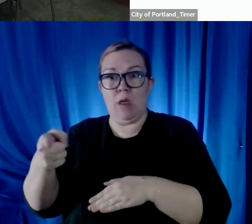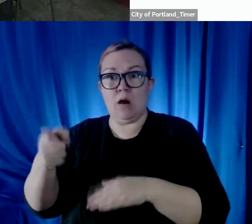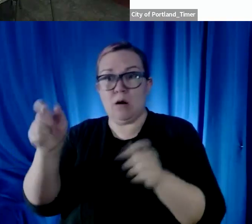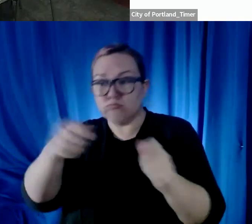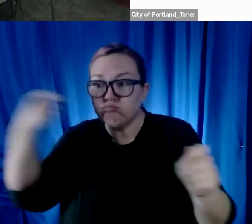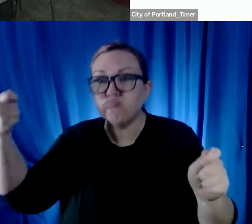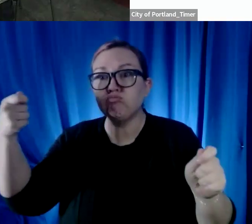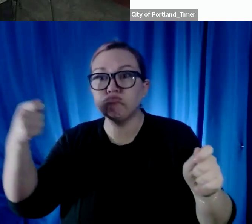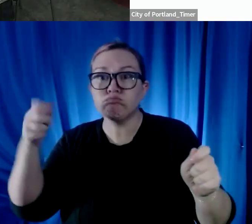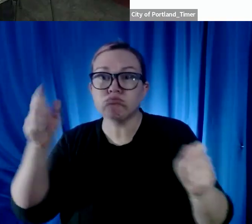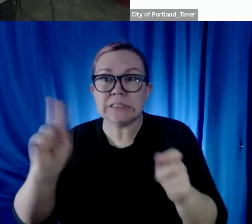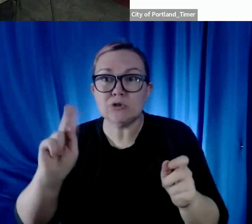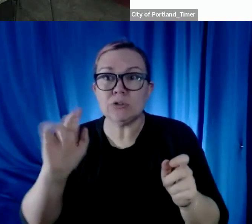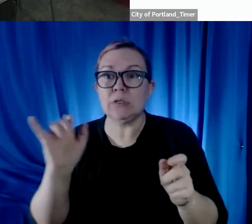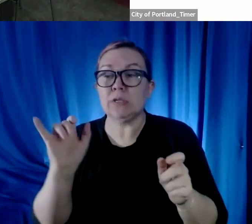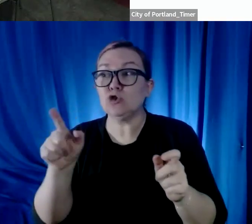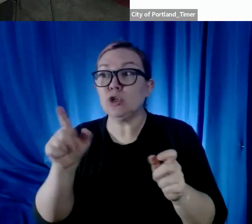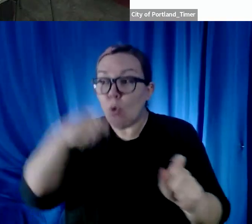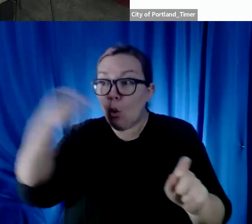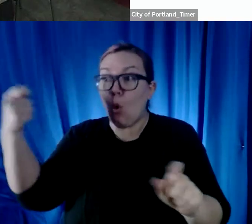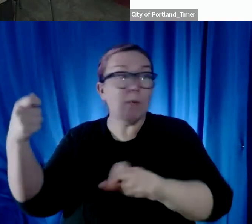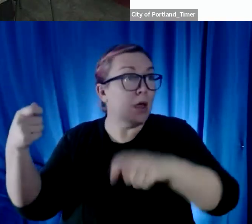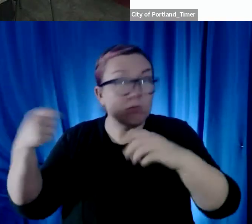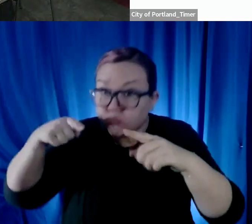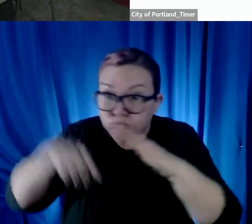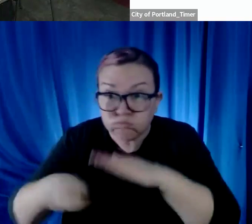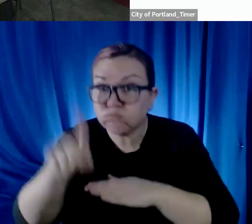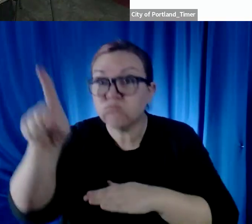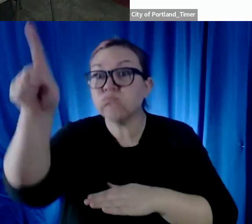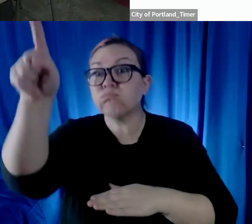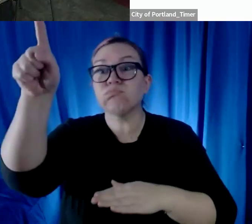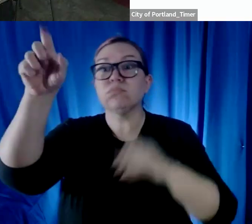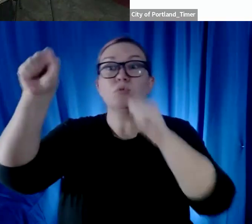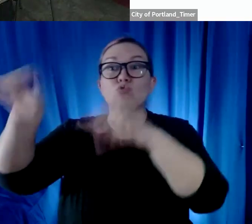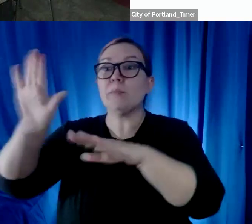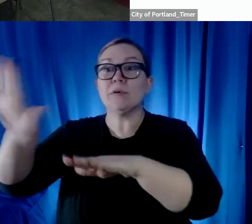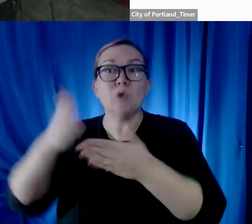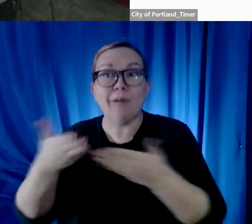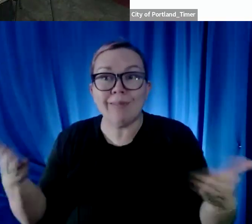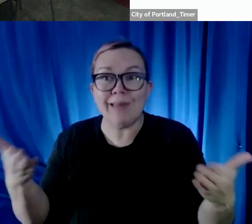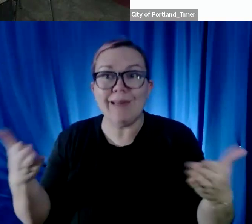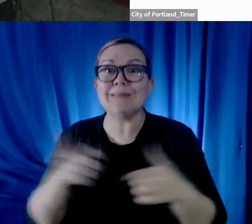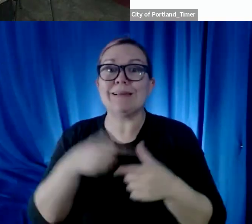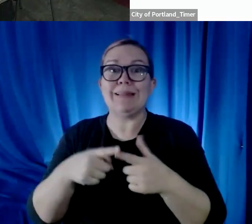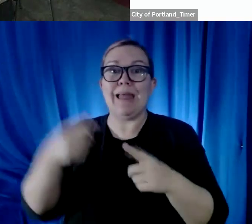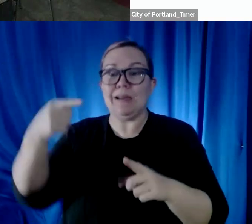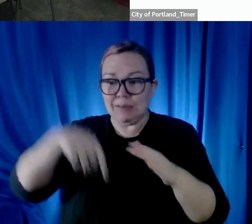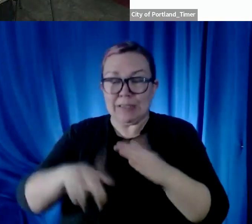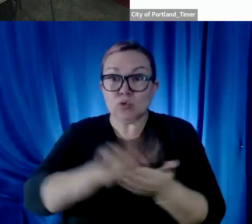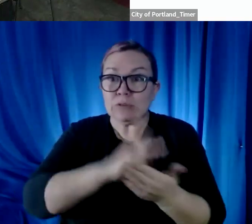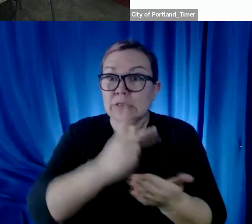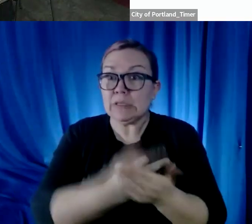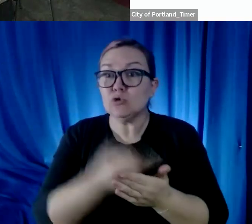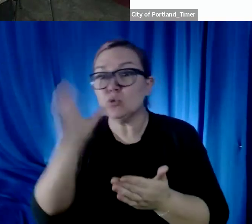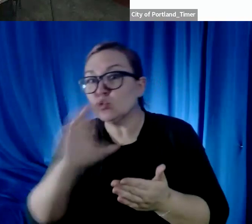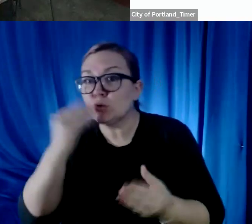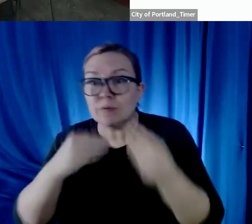Like Goldilocks, she had opened our front door, went upstairs and dropped off her things. She then came down to the kitchen for dinner. She introduced herself.